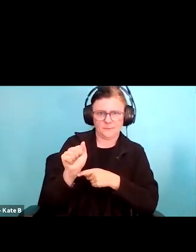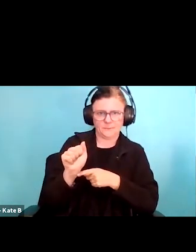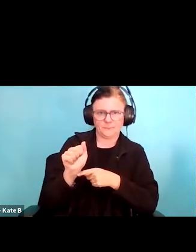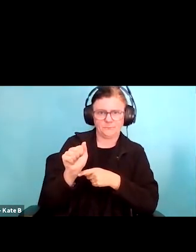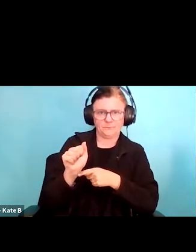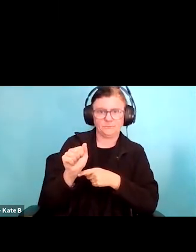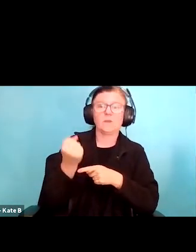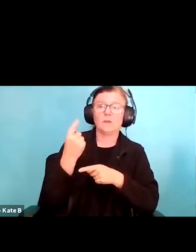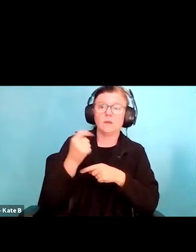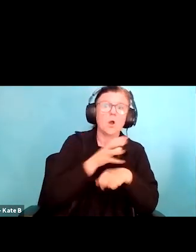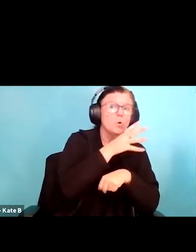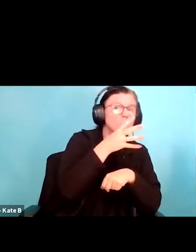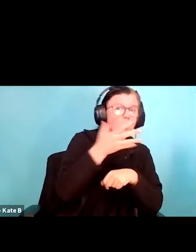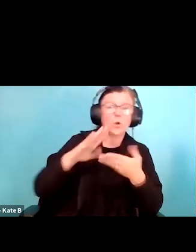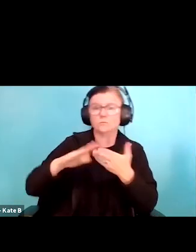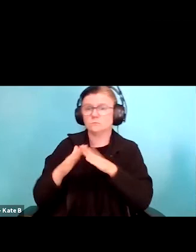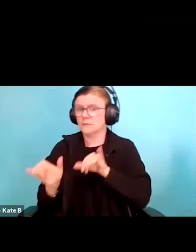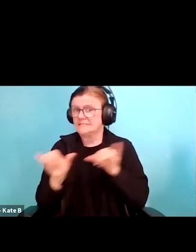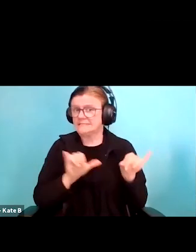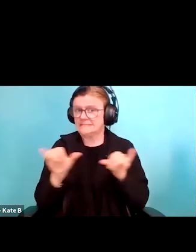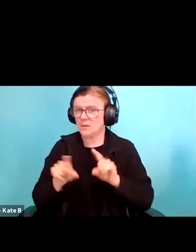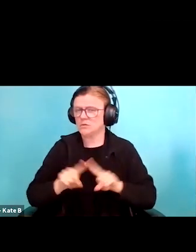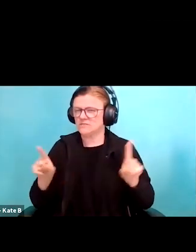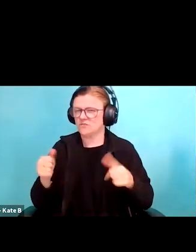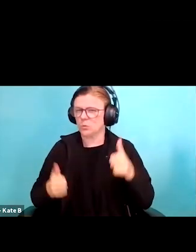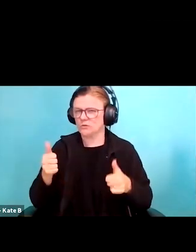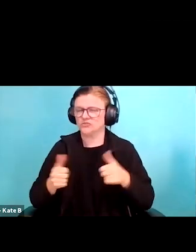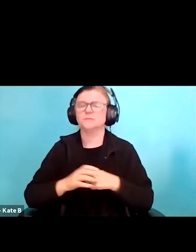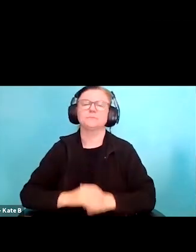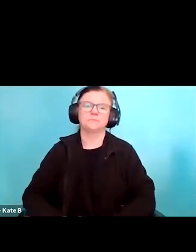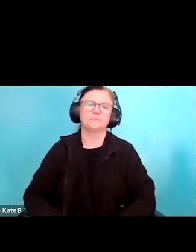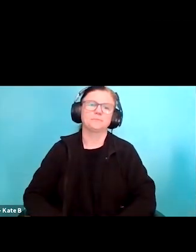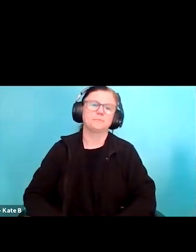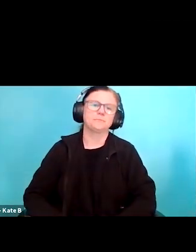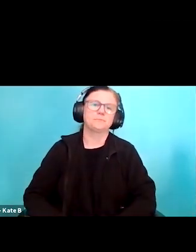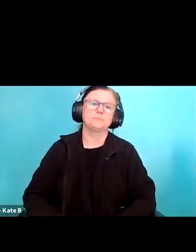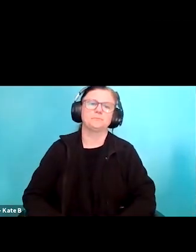rural and urban samples. So that's kind of what we wanted to find out. I’m going to give just a quick